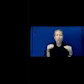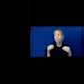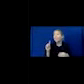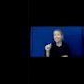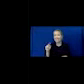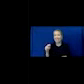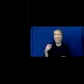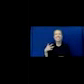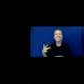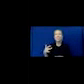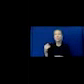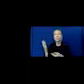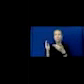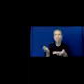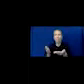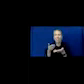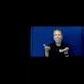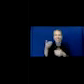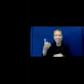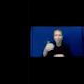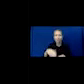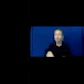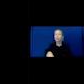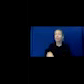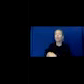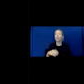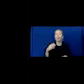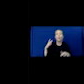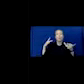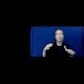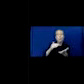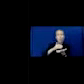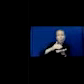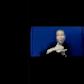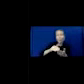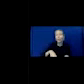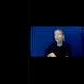there when it's broken, takes the snowblower there when it's broken. I think they even know him by name.